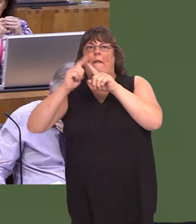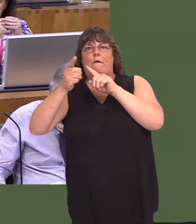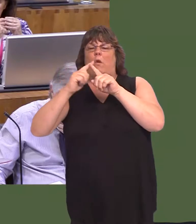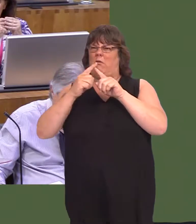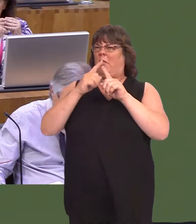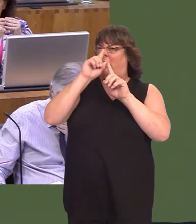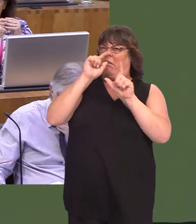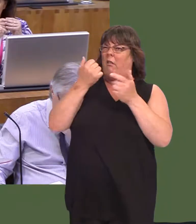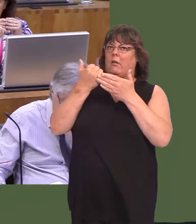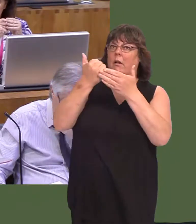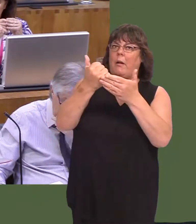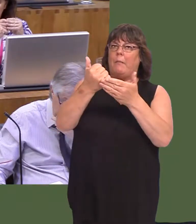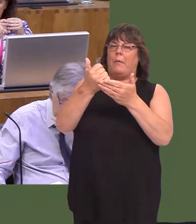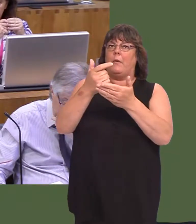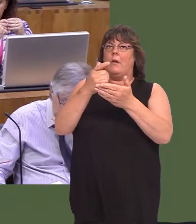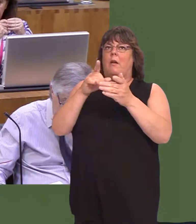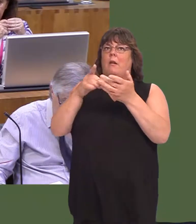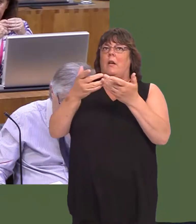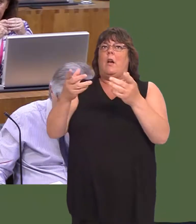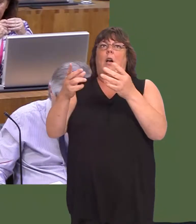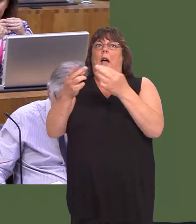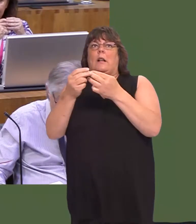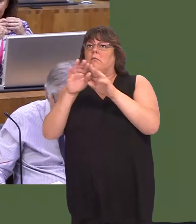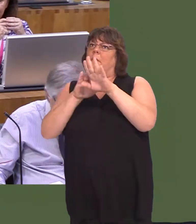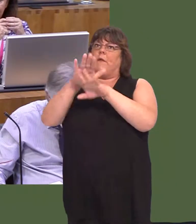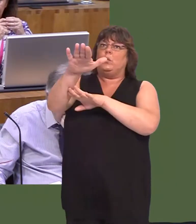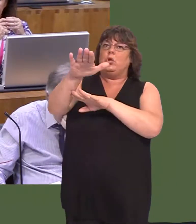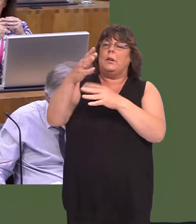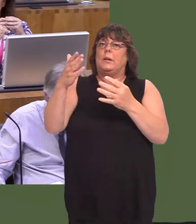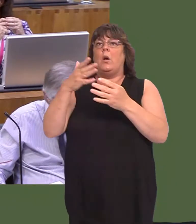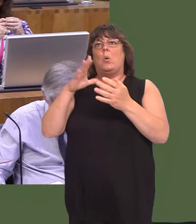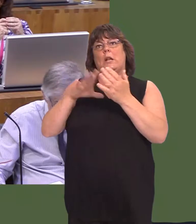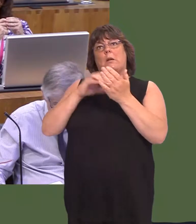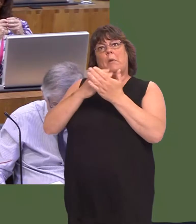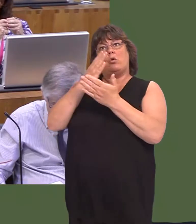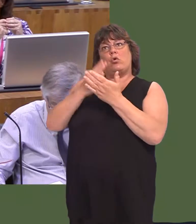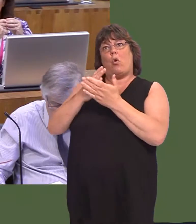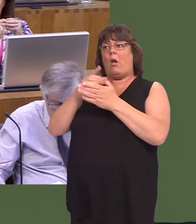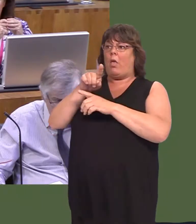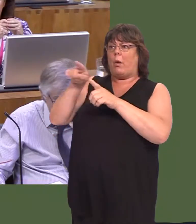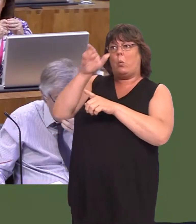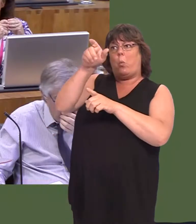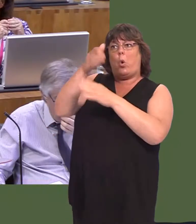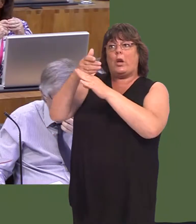terms of Broughtonís position vis-‡-vis its future. We need to make sure that visas are not required for those workers and, secondly, that there